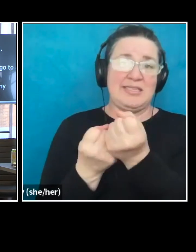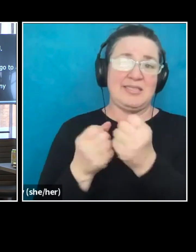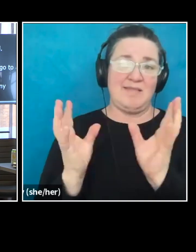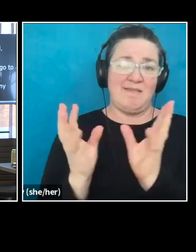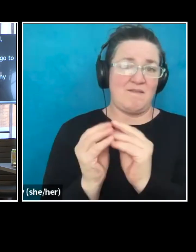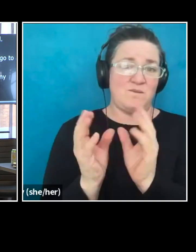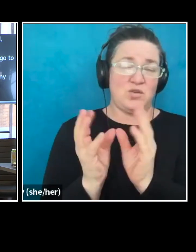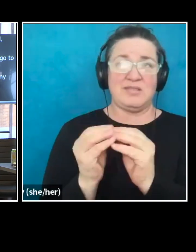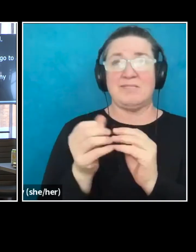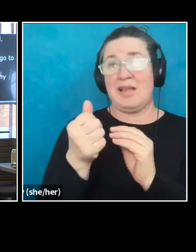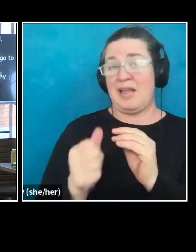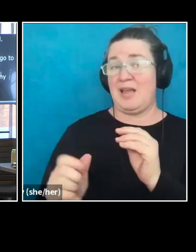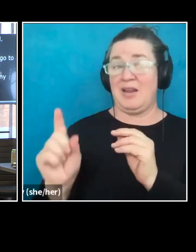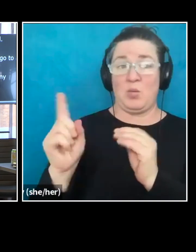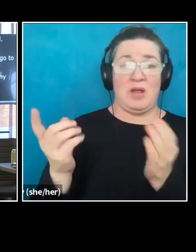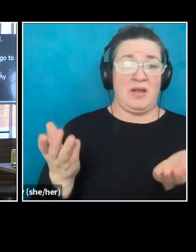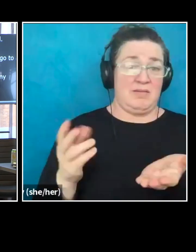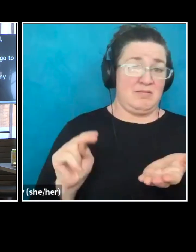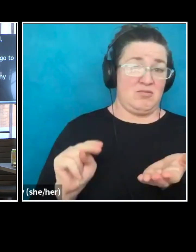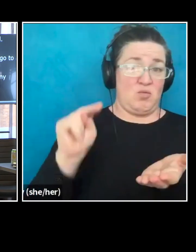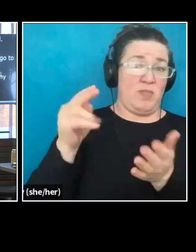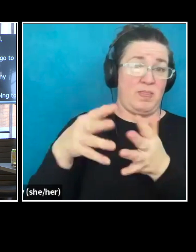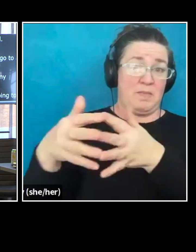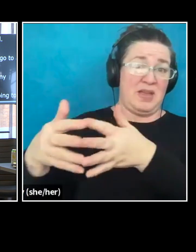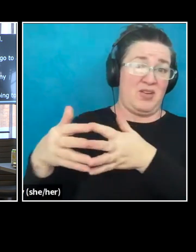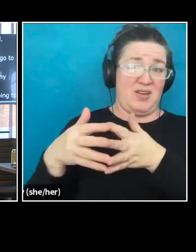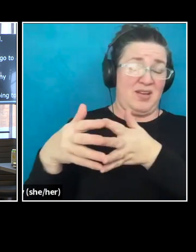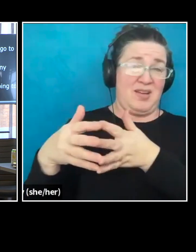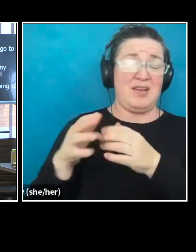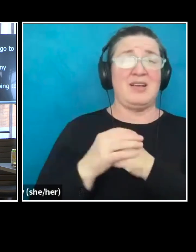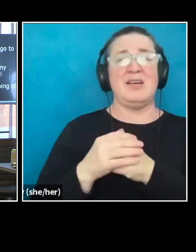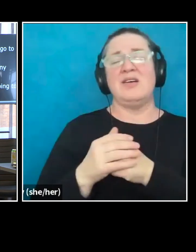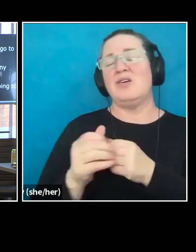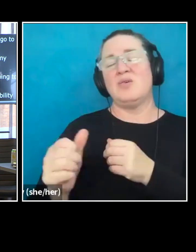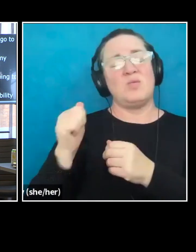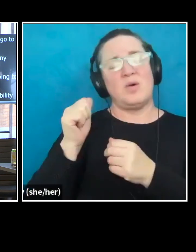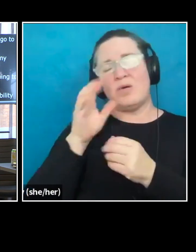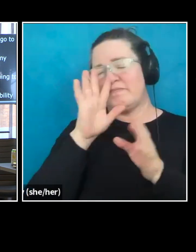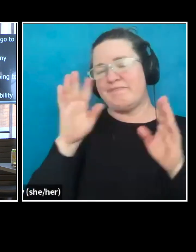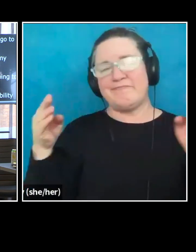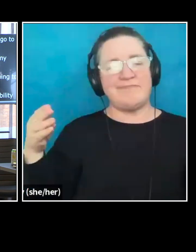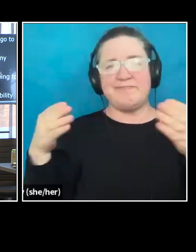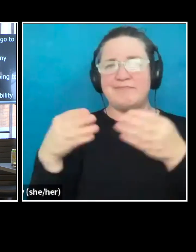um not going to have that same focus around disability and not have as many um disabled folks